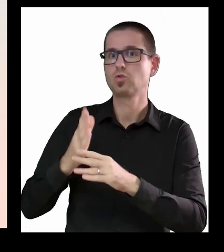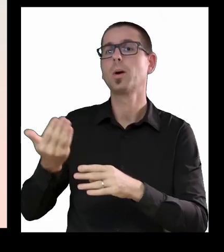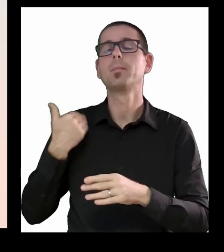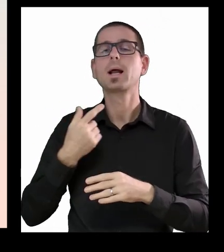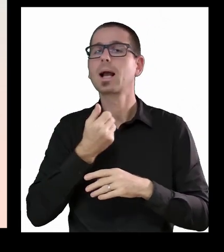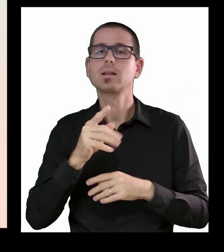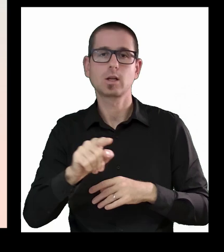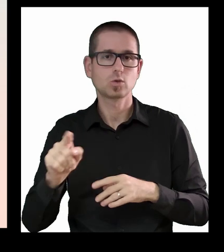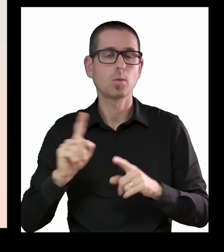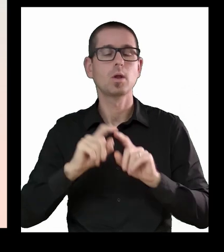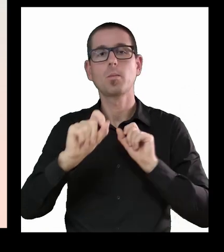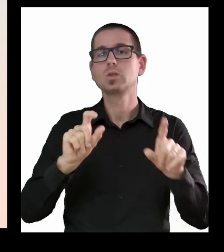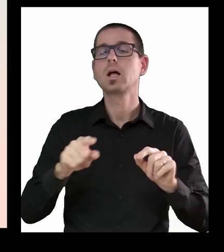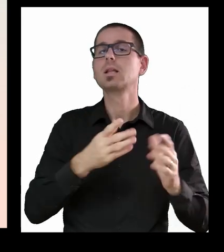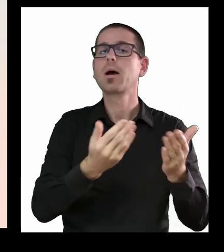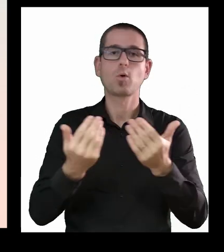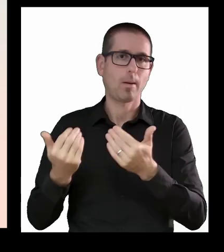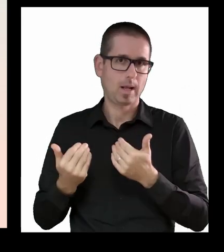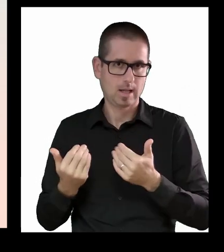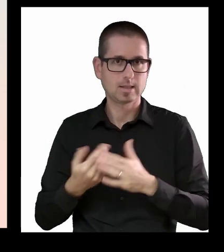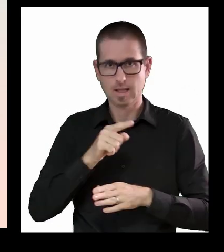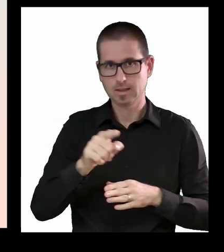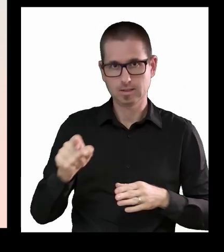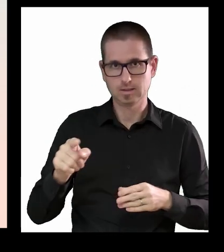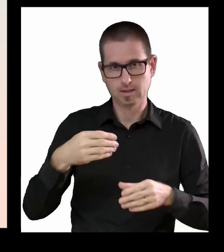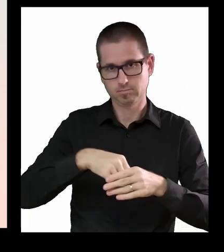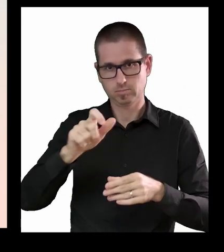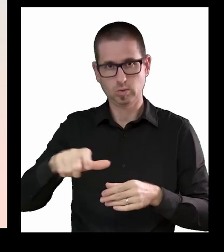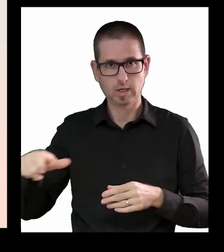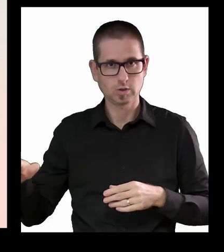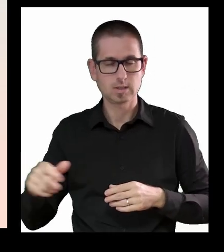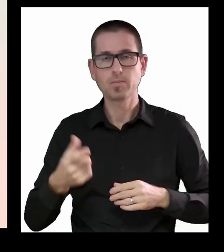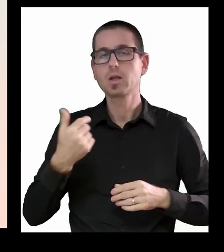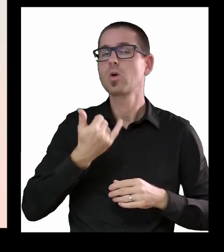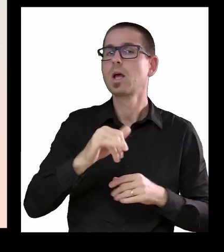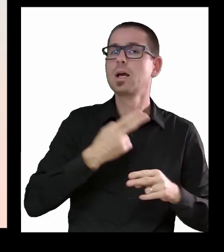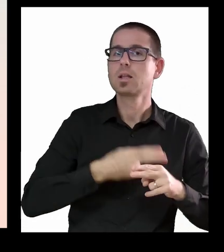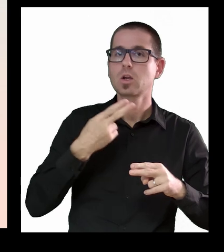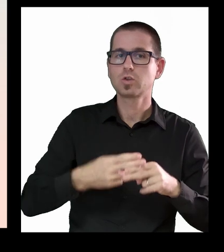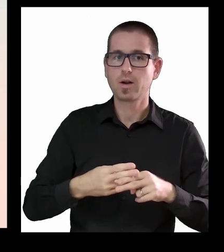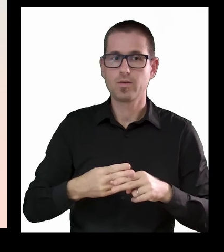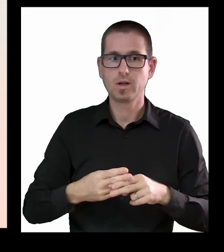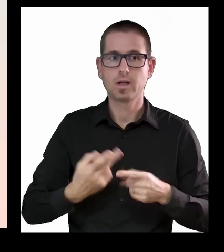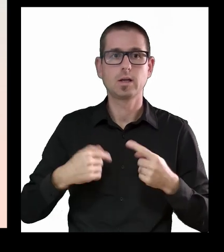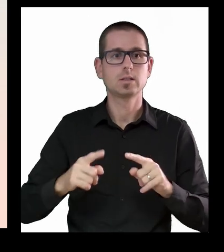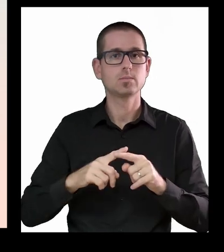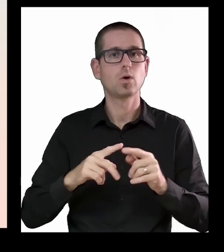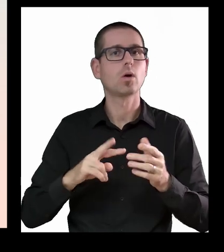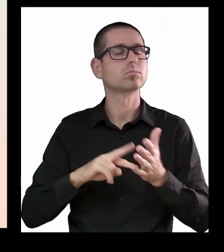sent these invitation letters to the participant from each countries we planning to send IT to minimum 10